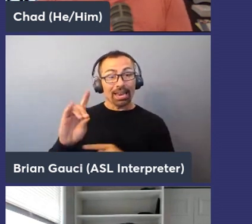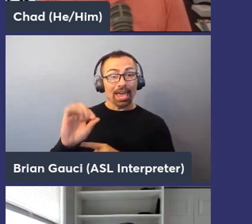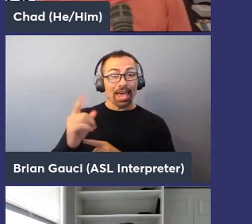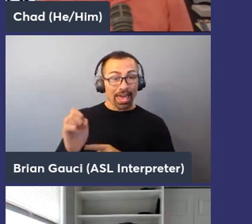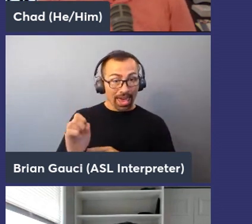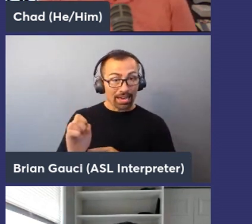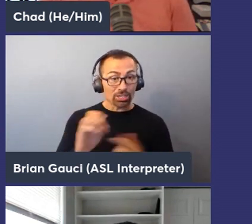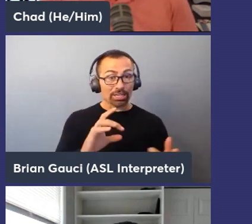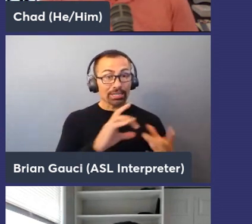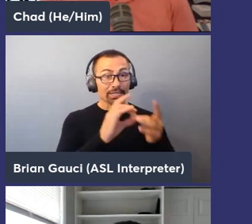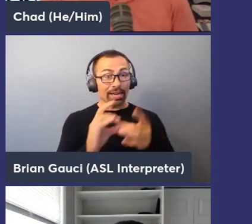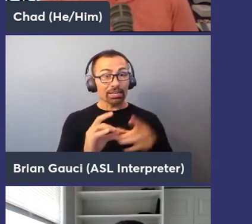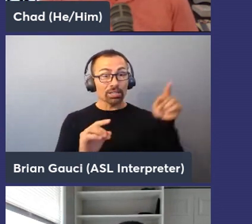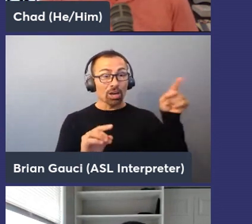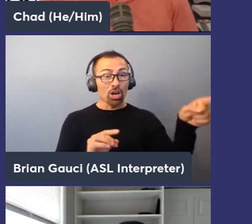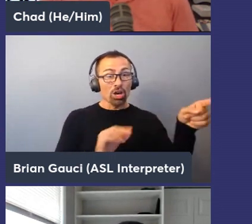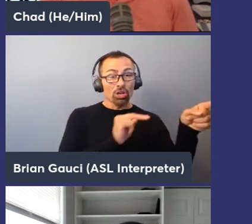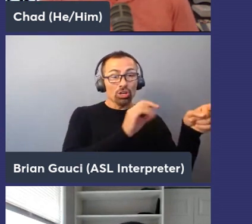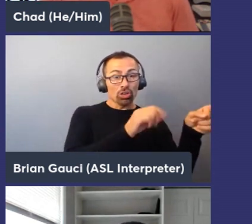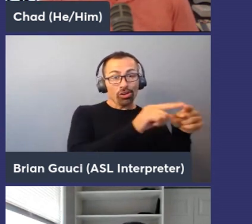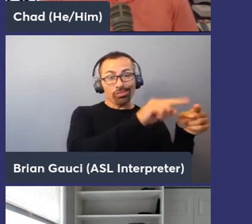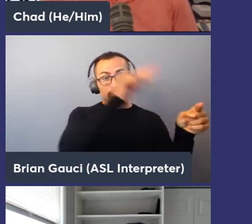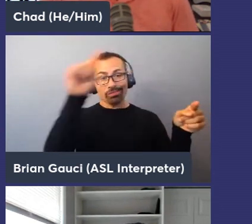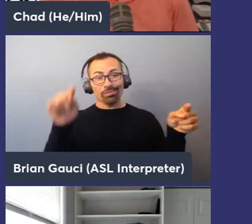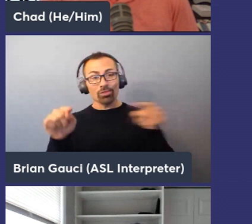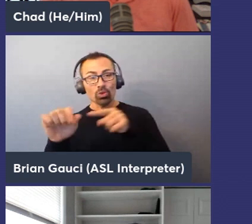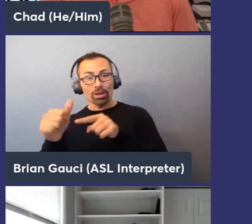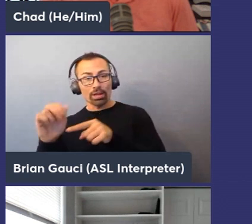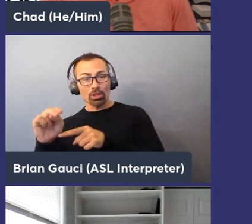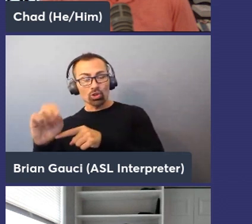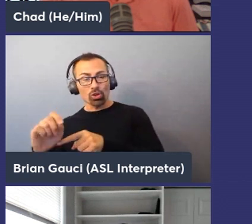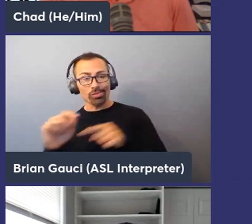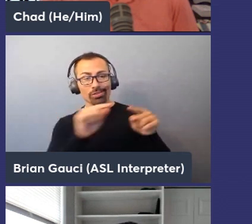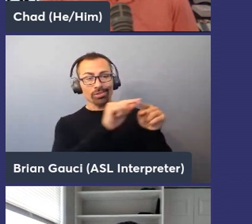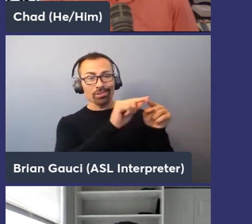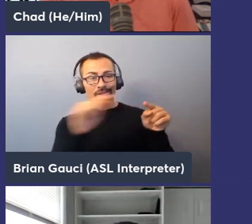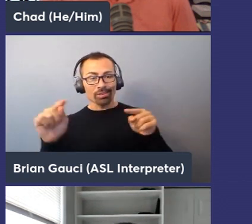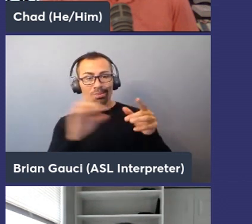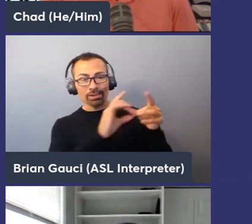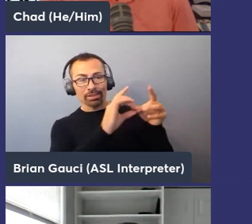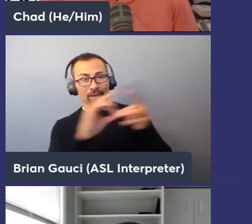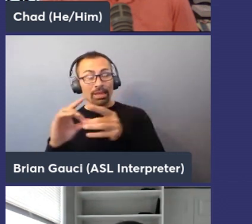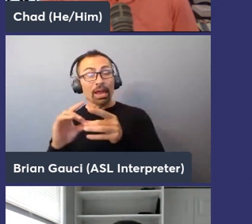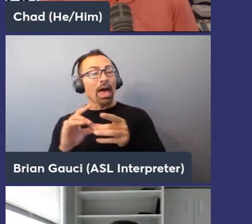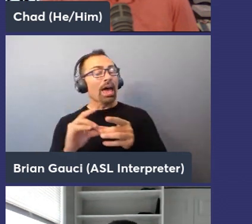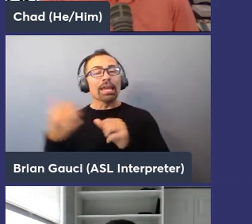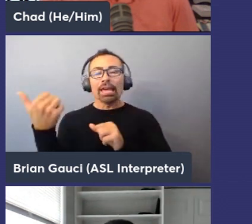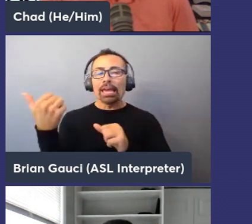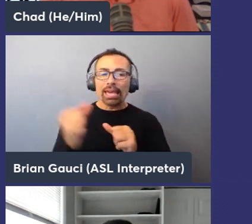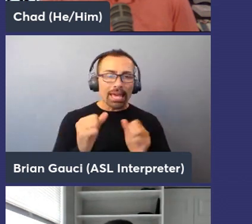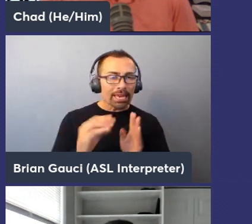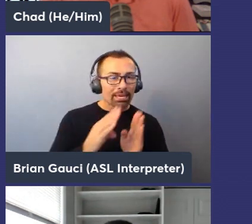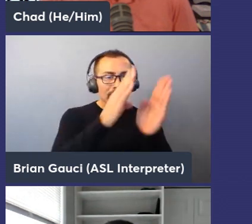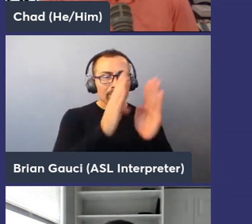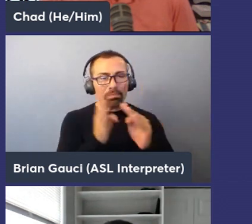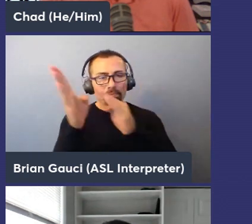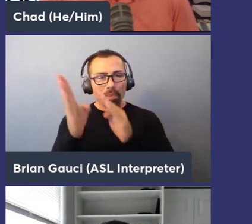and then I want to return all of the piles that are created here using that. So that's at a very high level,